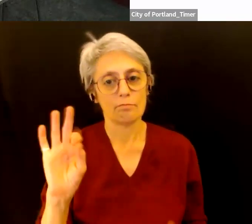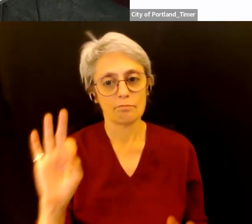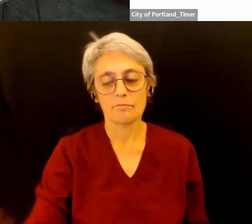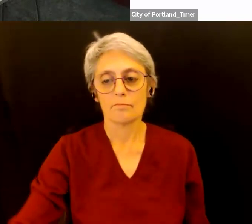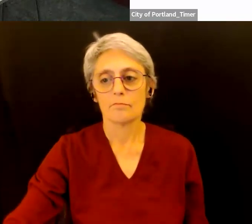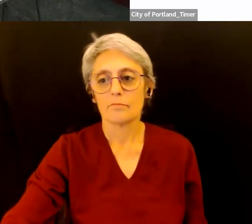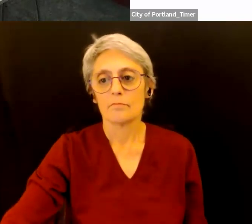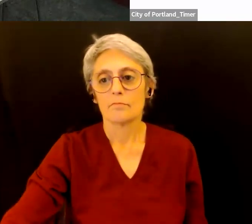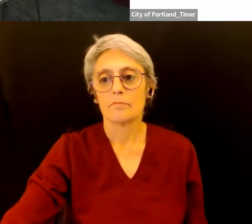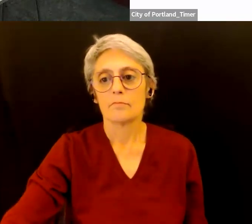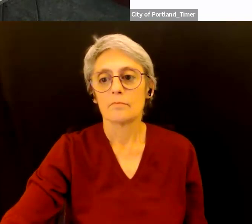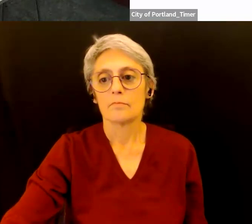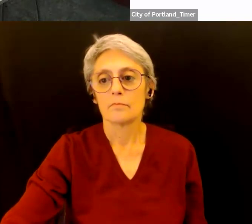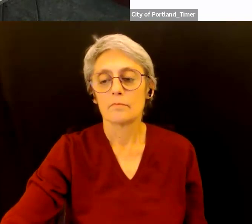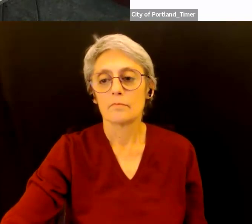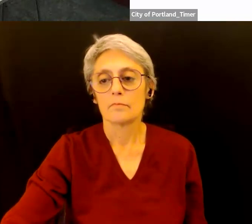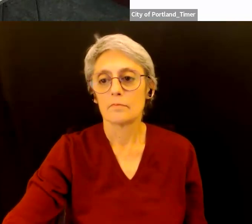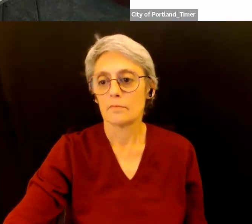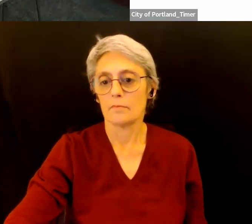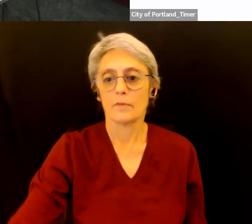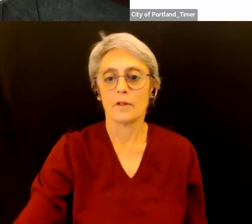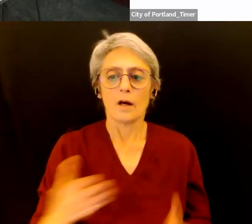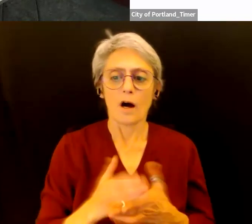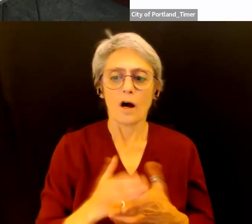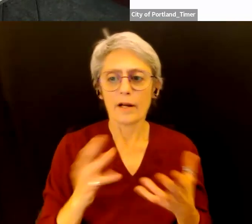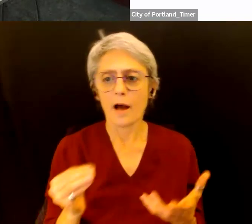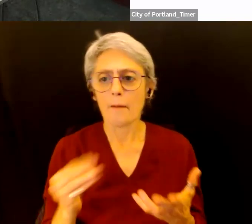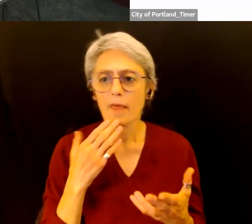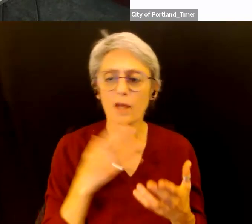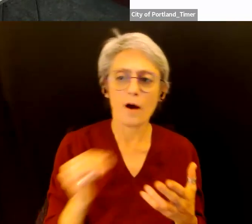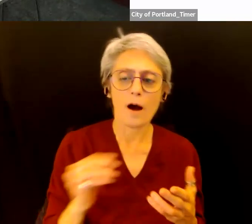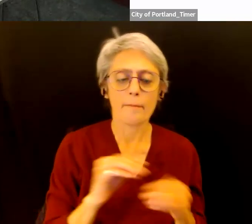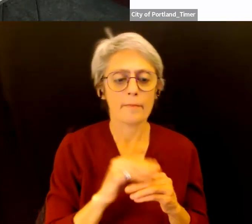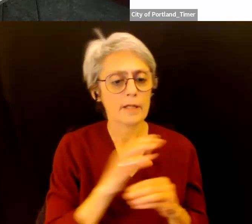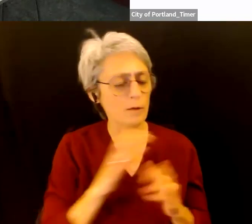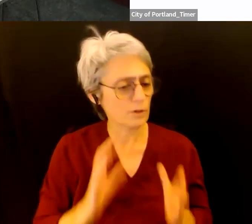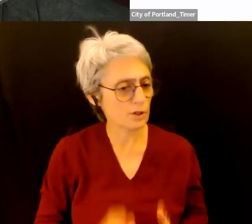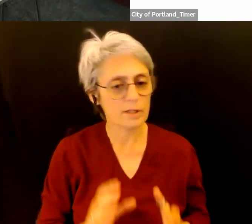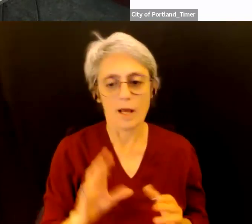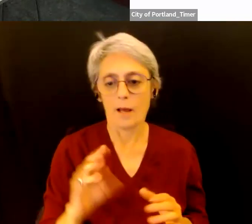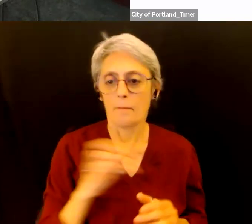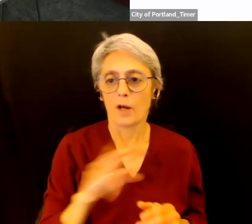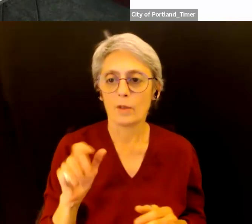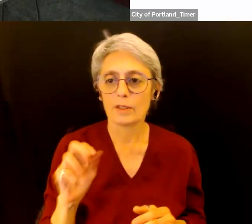All right. Thank you, counselors and Mayor Wilson for hearing us today. I'm Chris Pink.